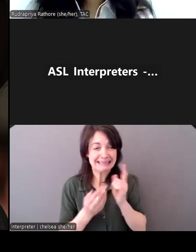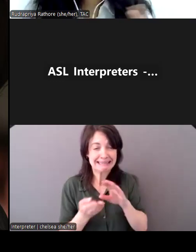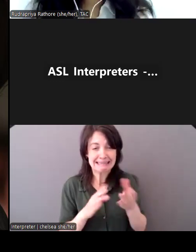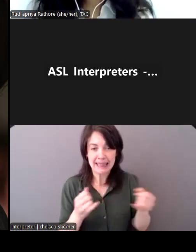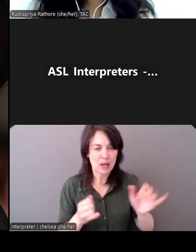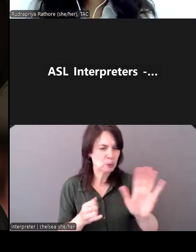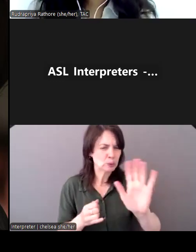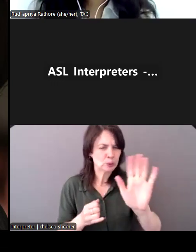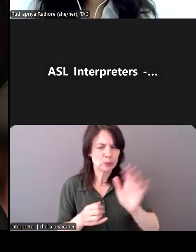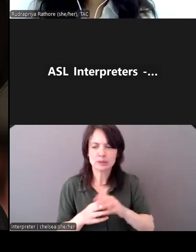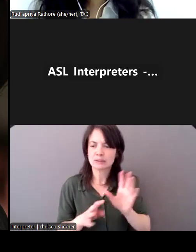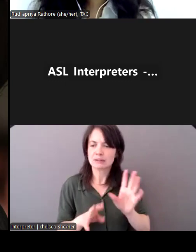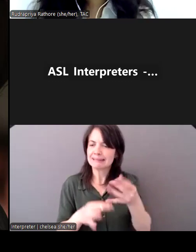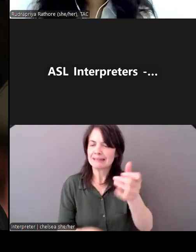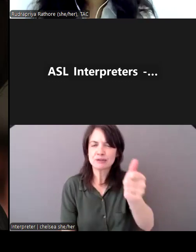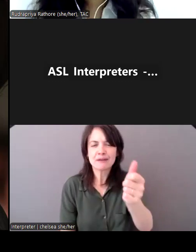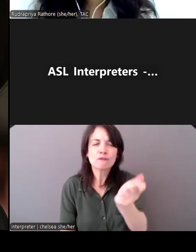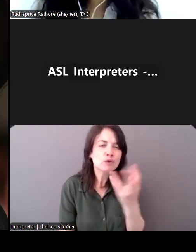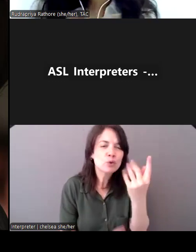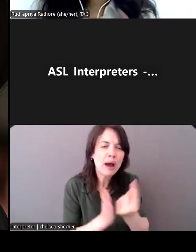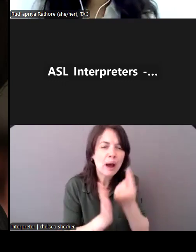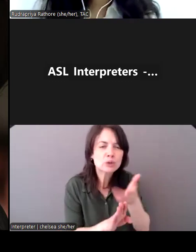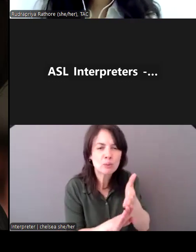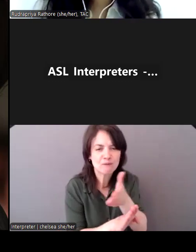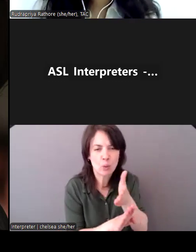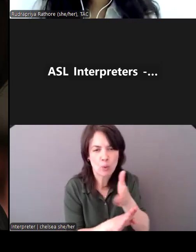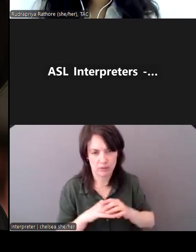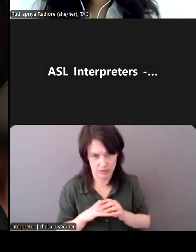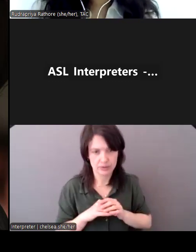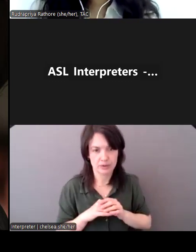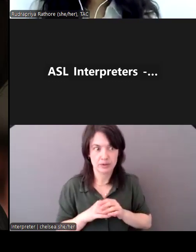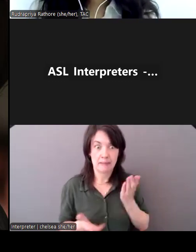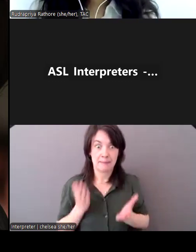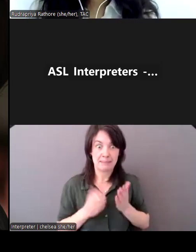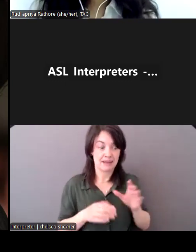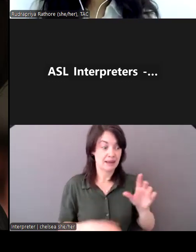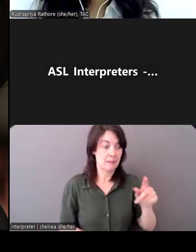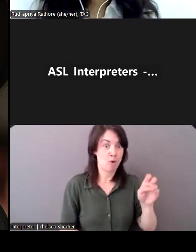even a day before the deadline just in case of any technical issues with the portal um so that